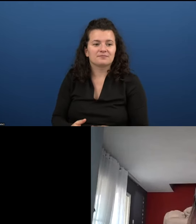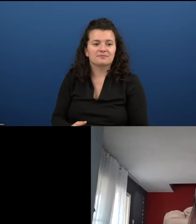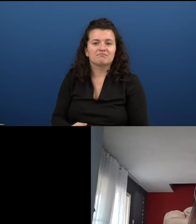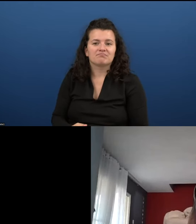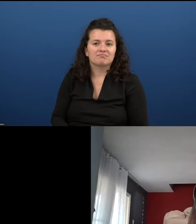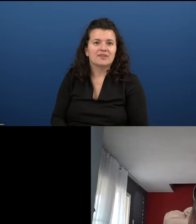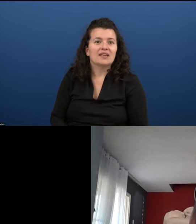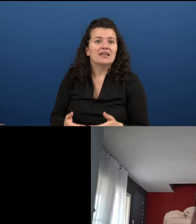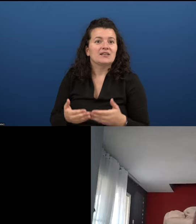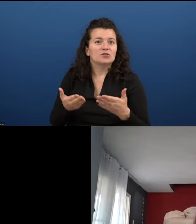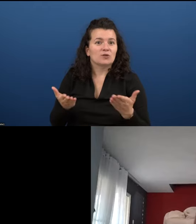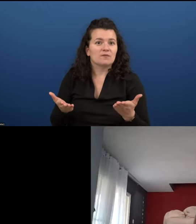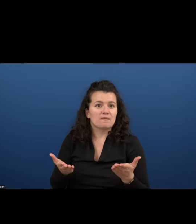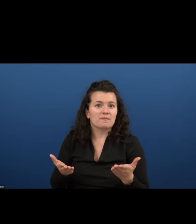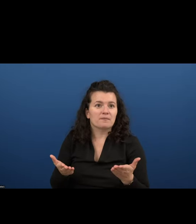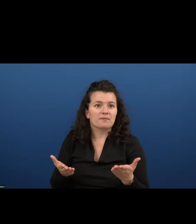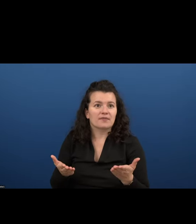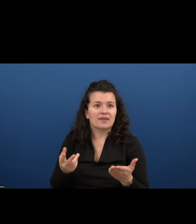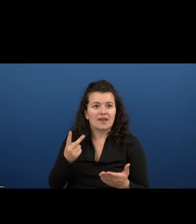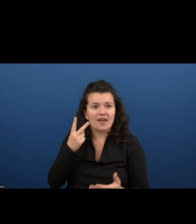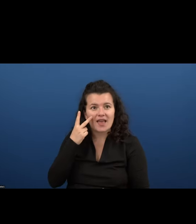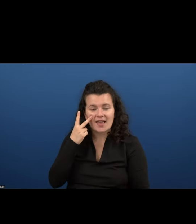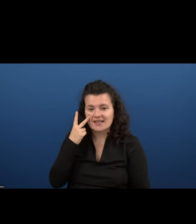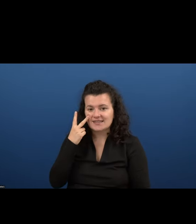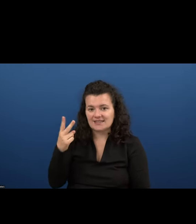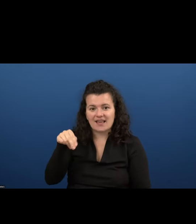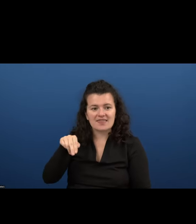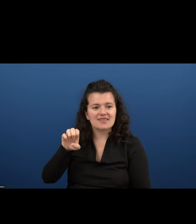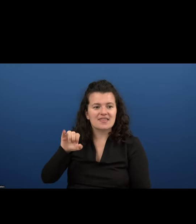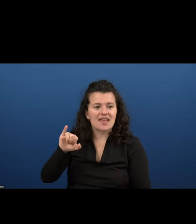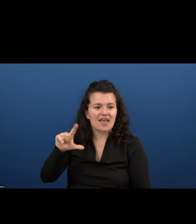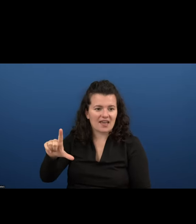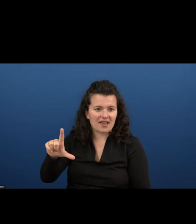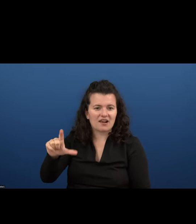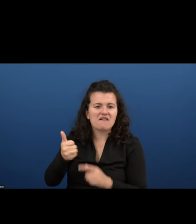also take you through some of the points that Neil had mentioned to us in a session, we